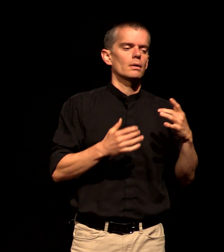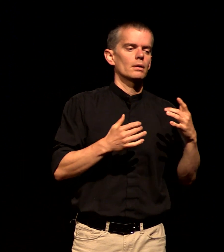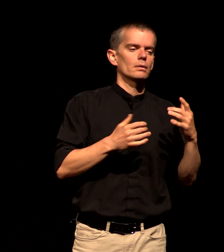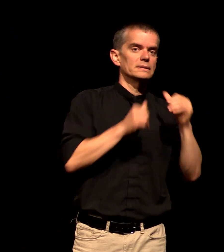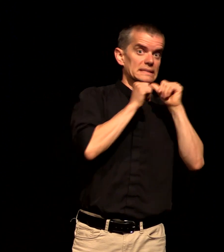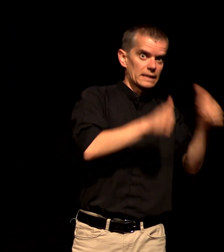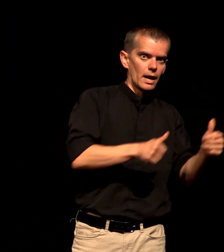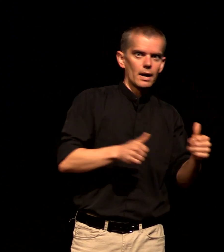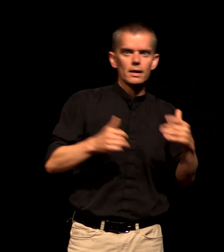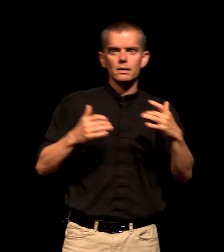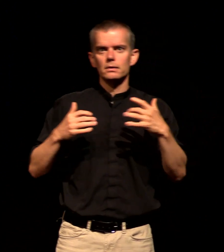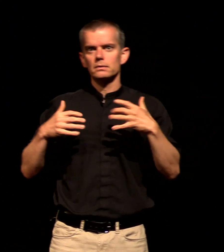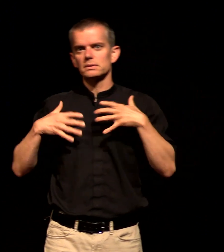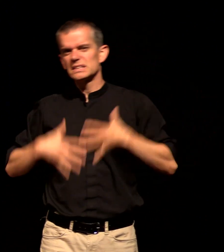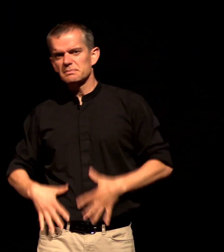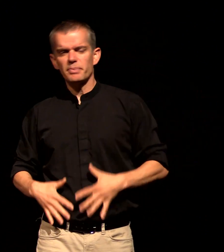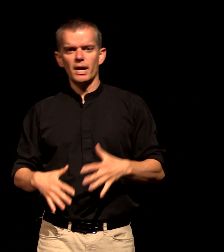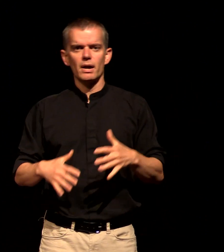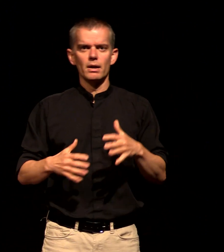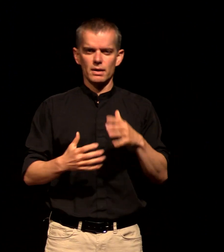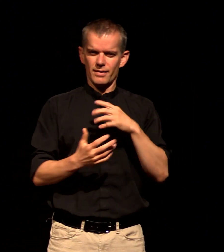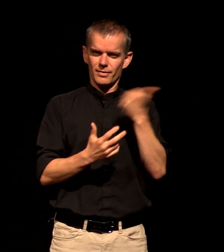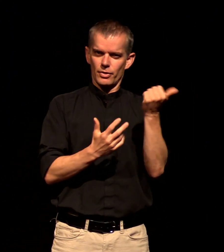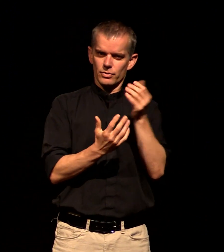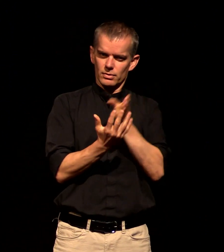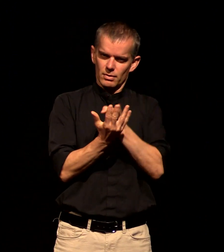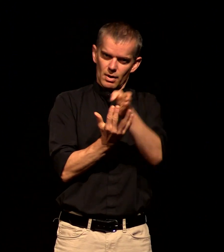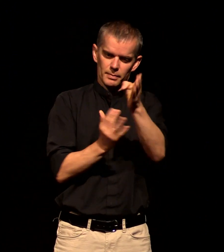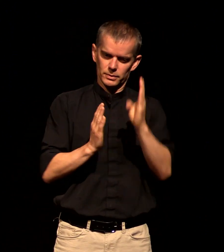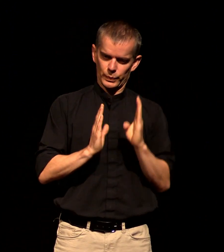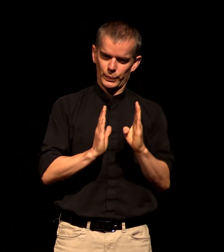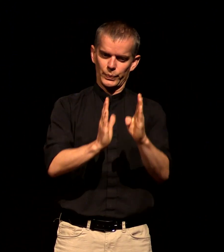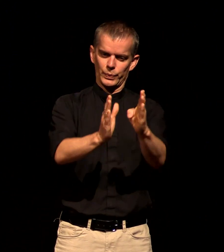between denial and despair. It is not the never ending